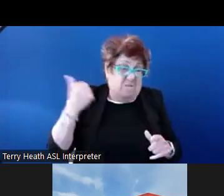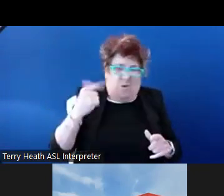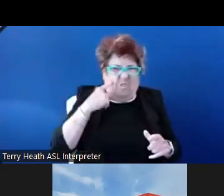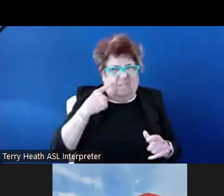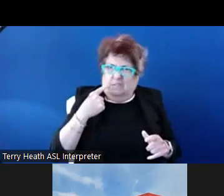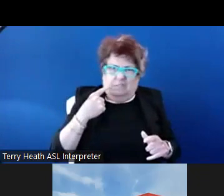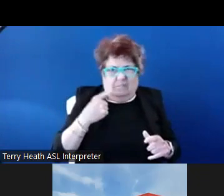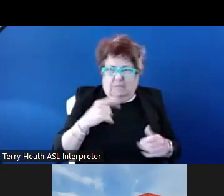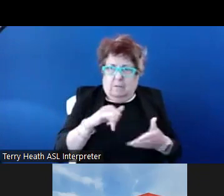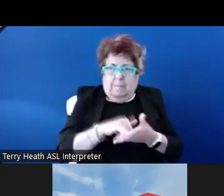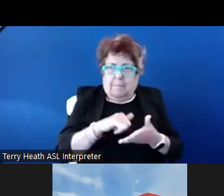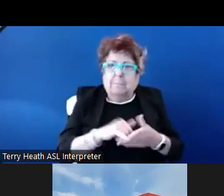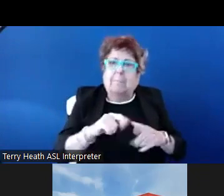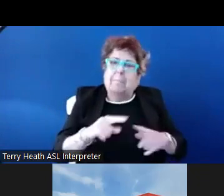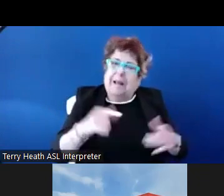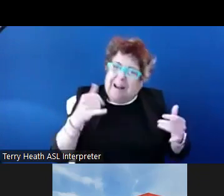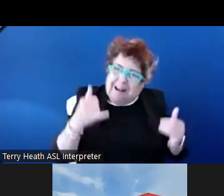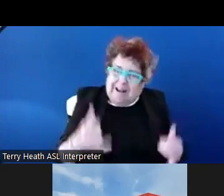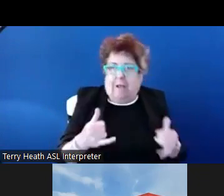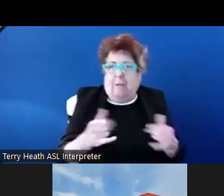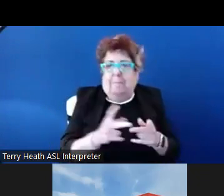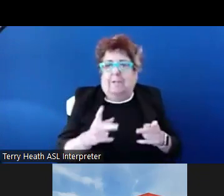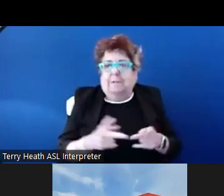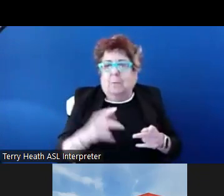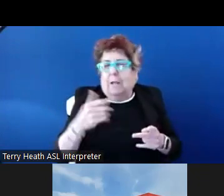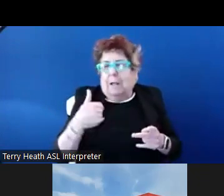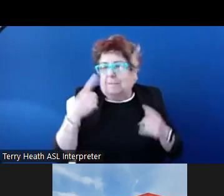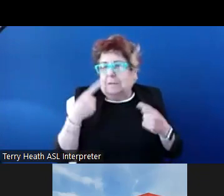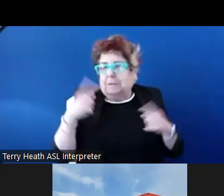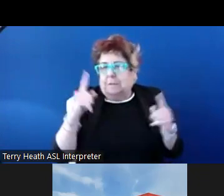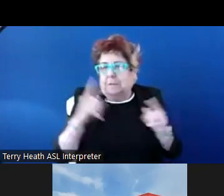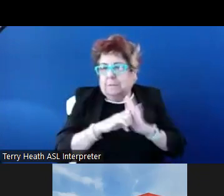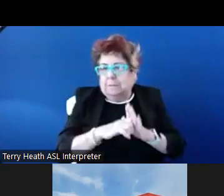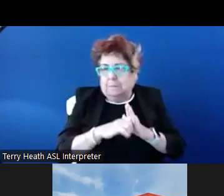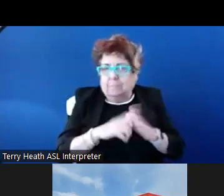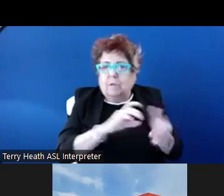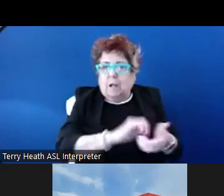have successful examples of collaboration we can point us to. So that brings